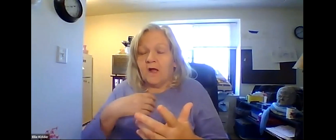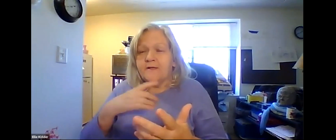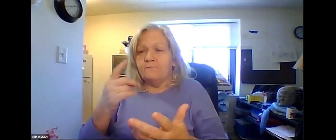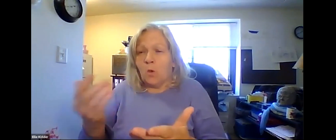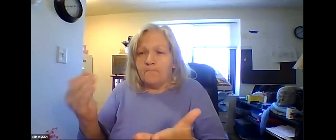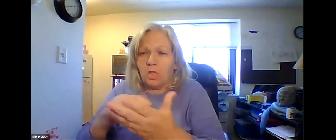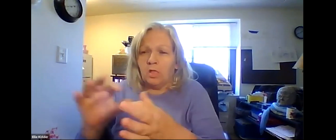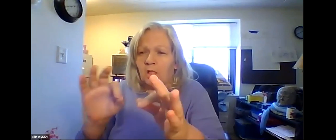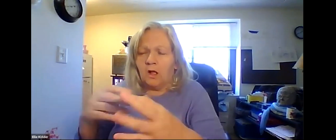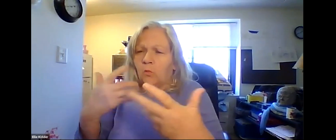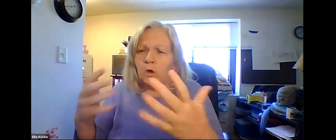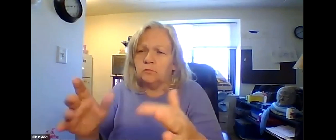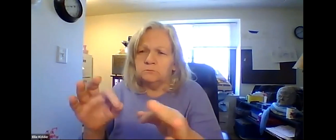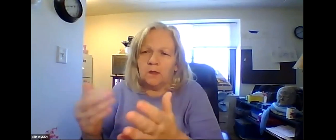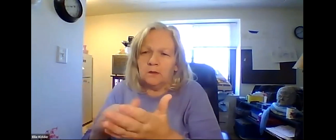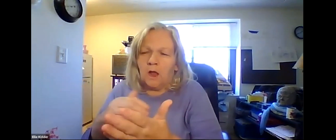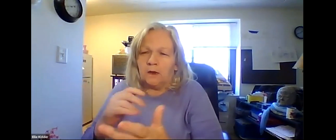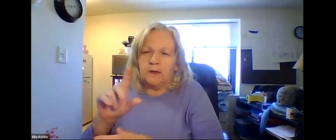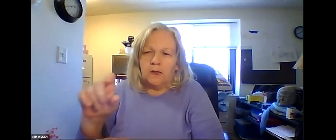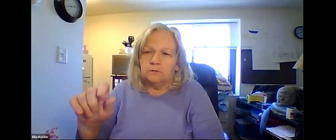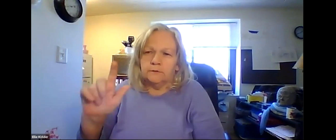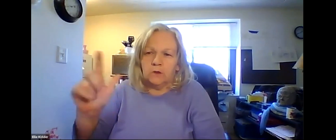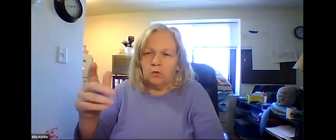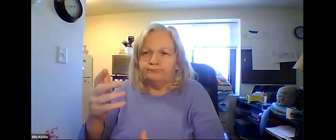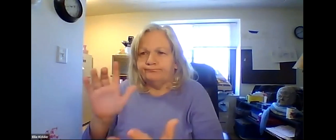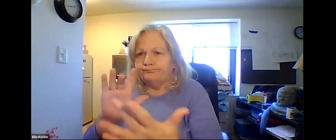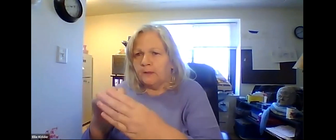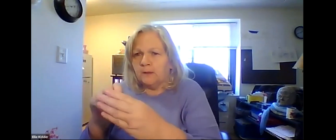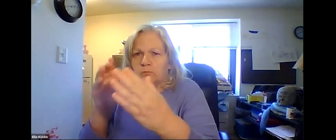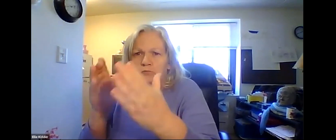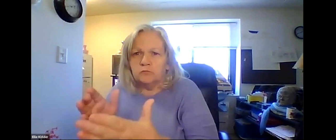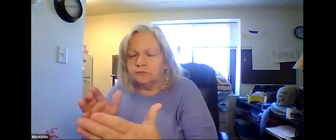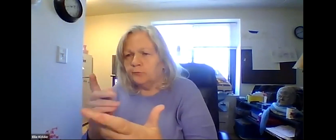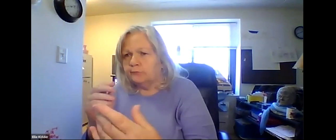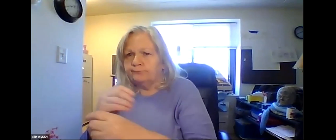This is Ellie. I don't know if I can explain it again or ask later or